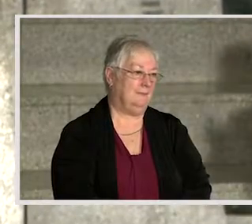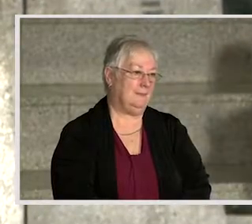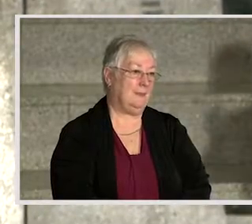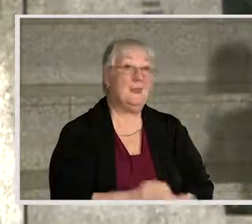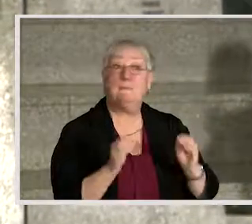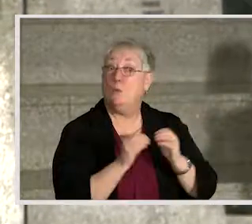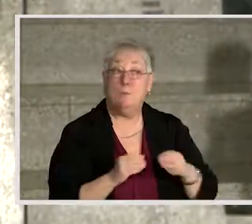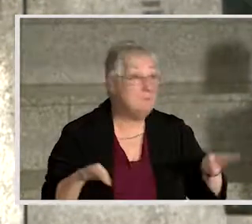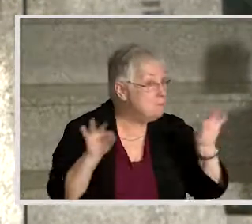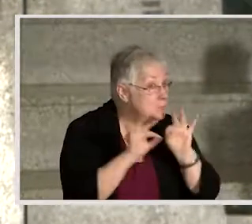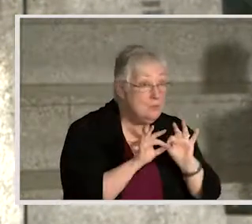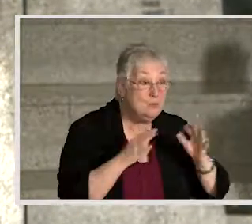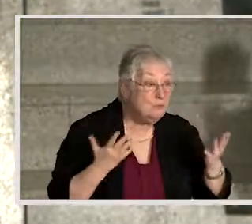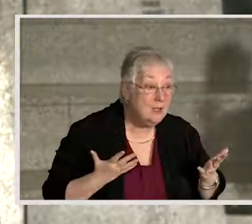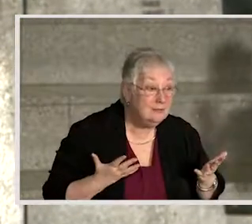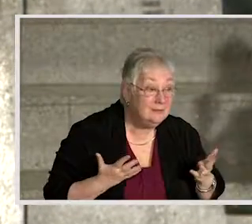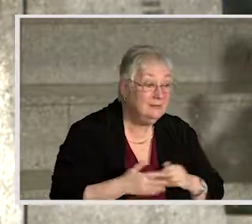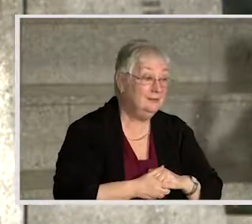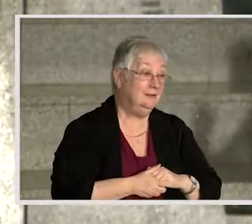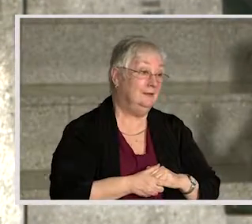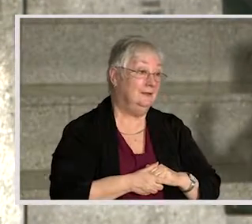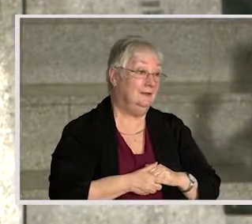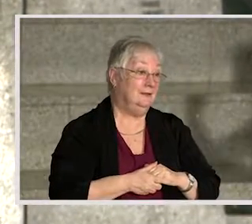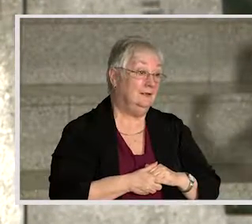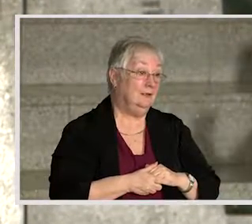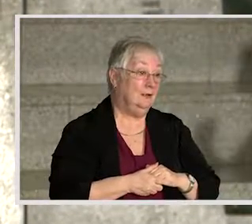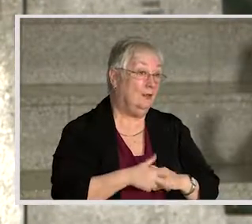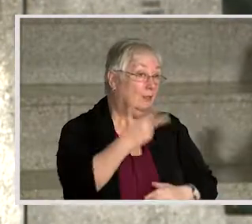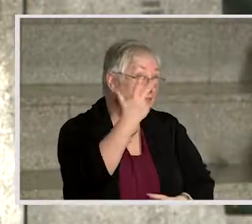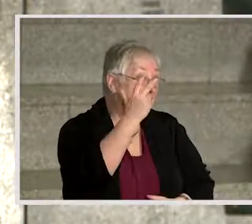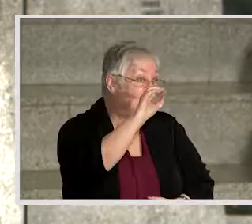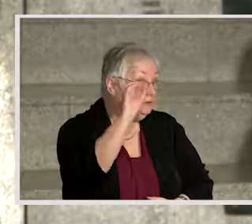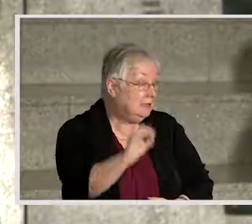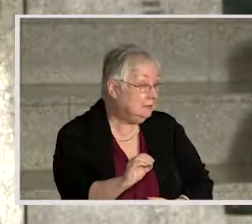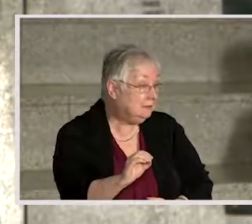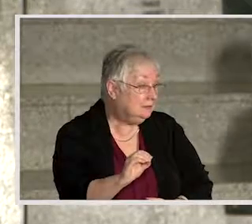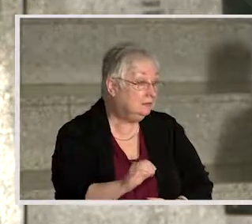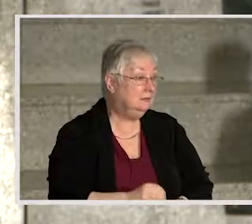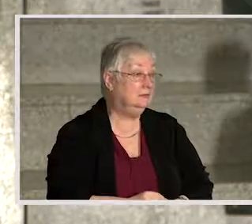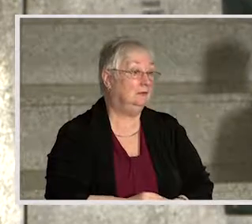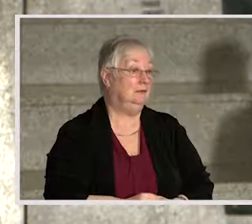THAT WE HAVE SEEN 3 PERCENTAGE POINT DECREASES IN UNEMPLOYMENT